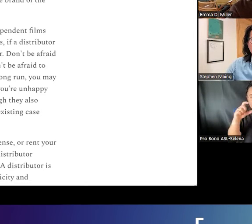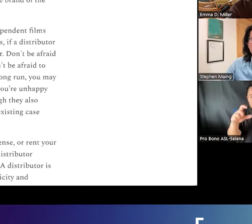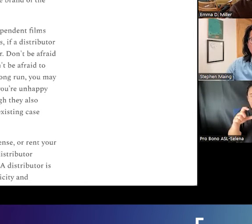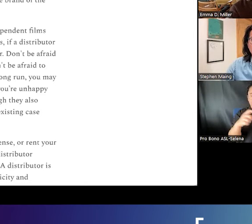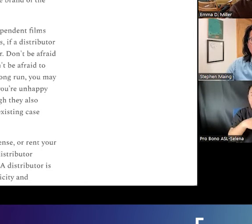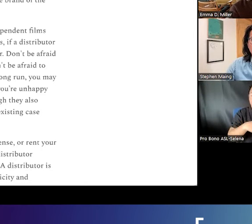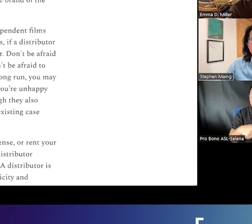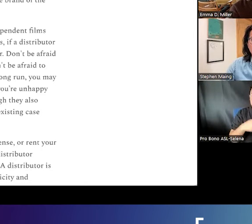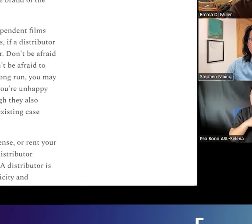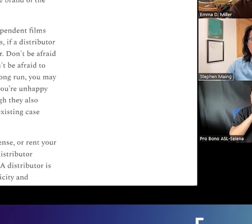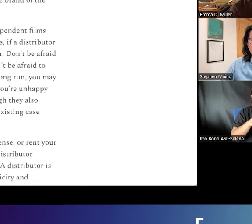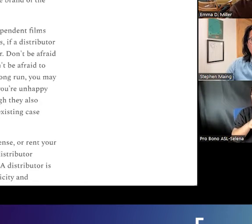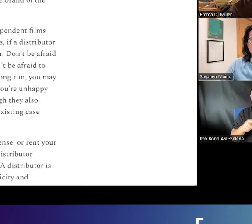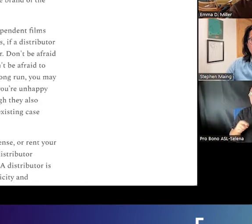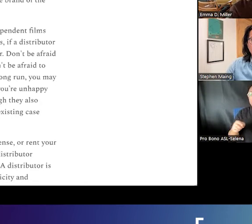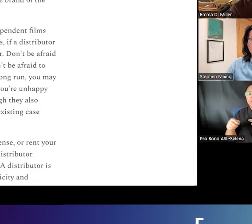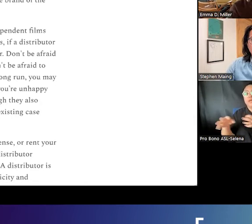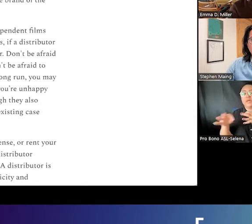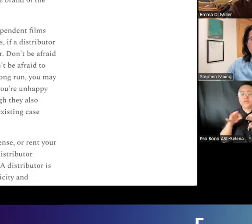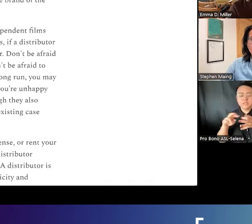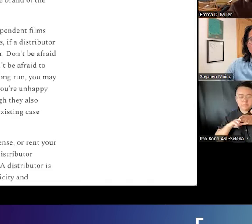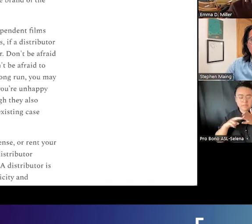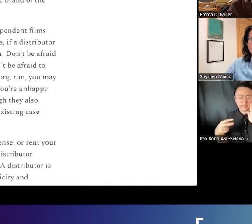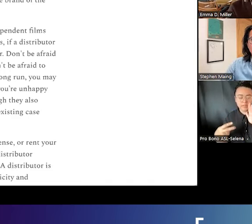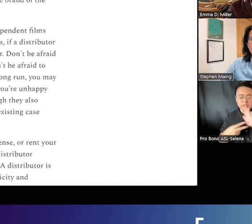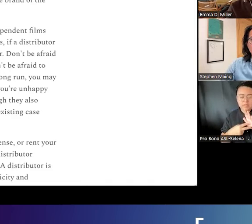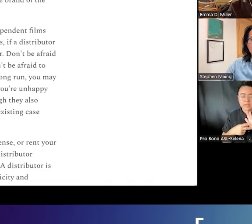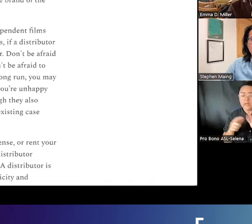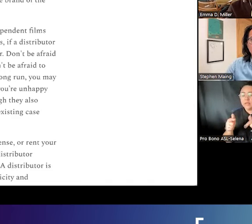and then I'll open it up to Emma and Steven to comment on how they've